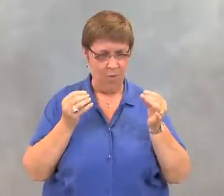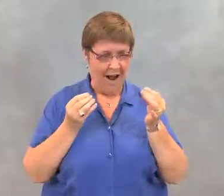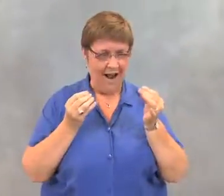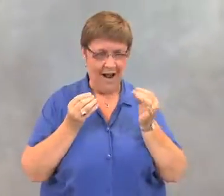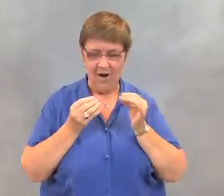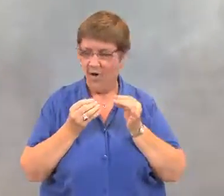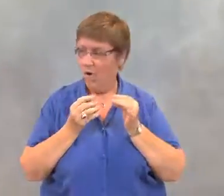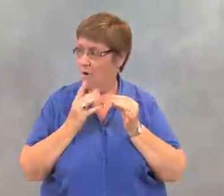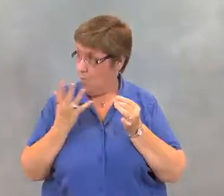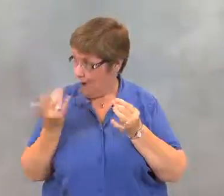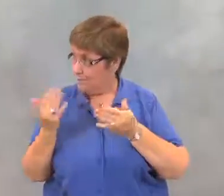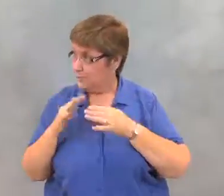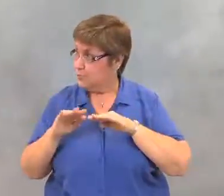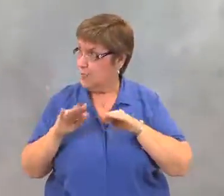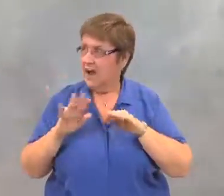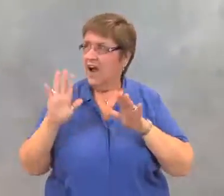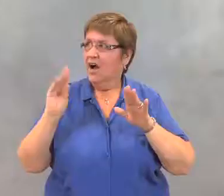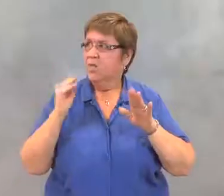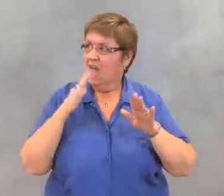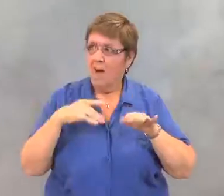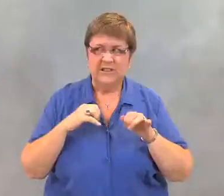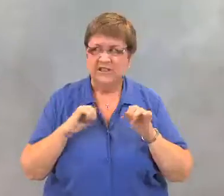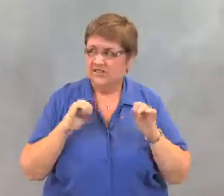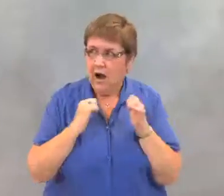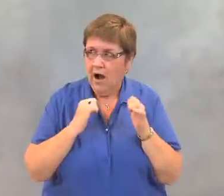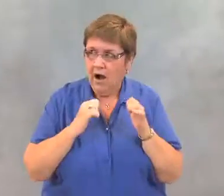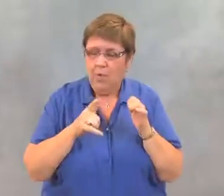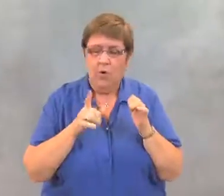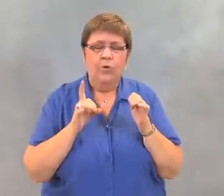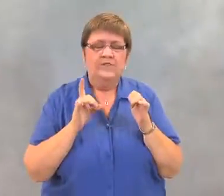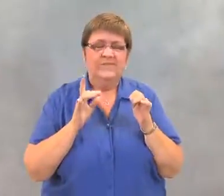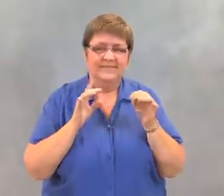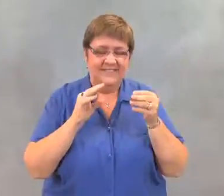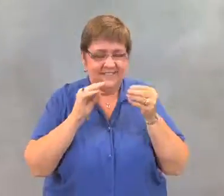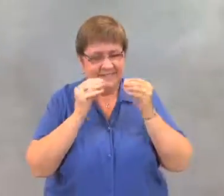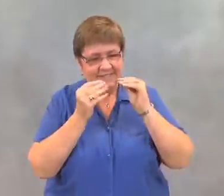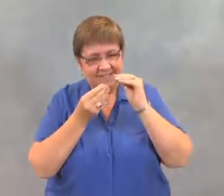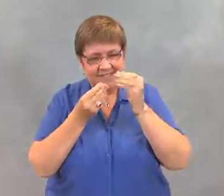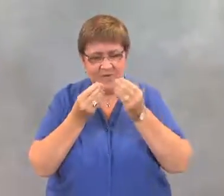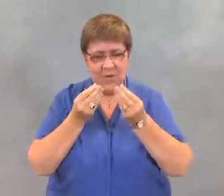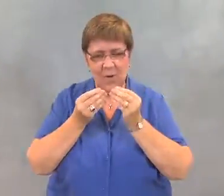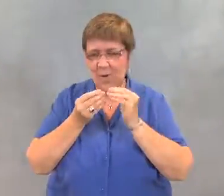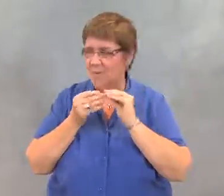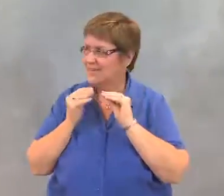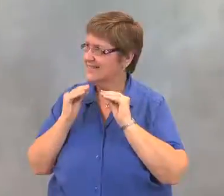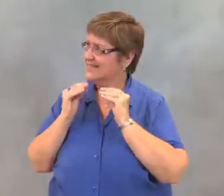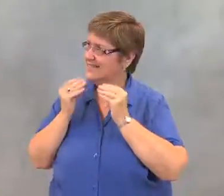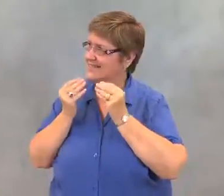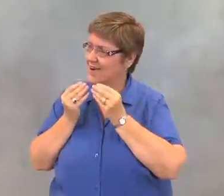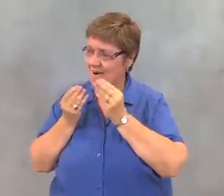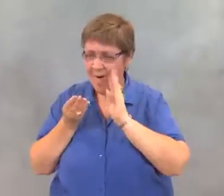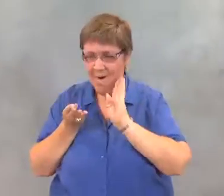He was asked if he wanted to go swimming, and he said, "No way! It's cold!"